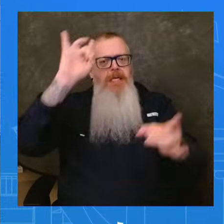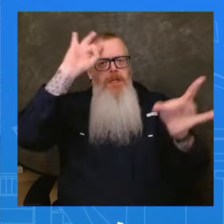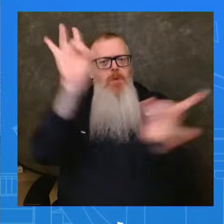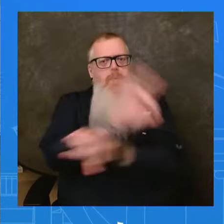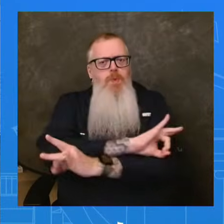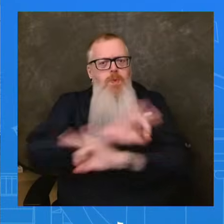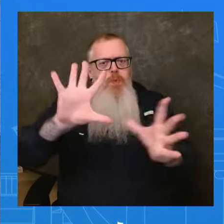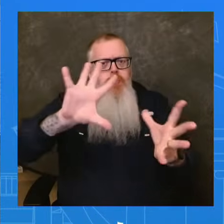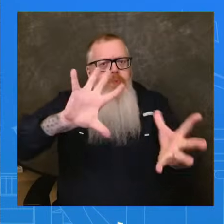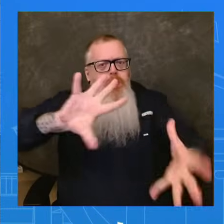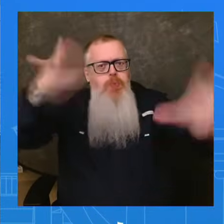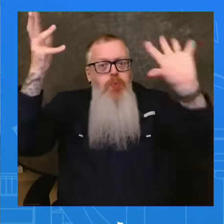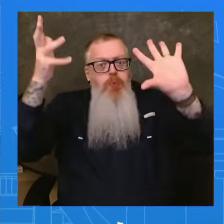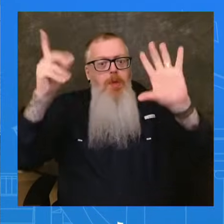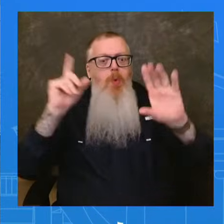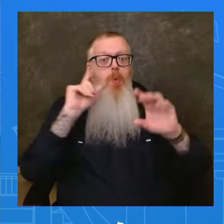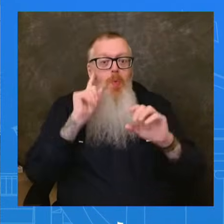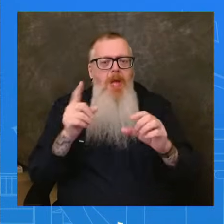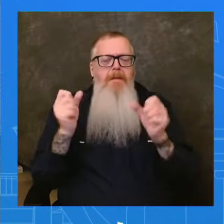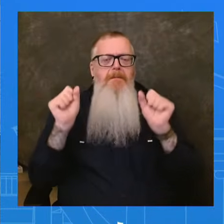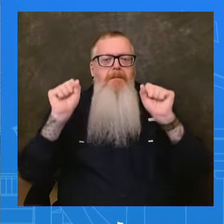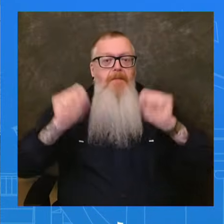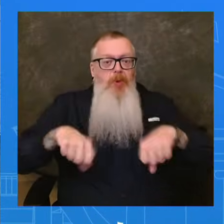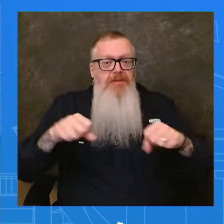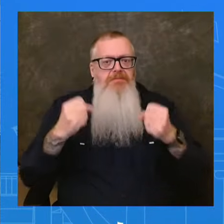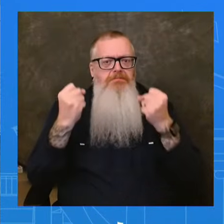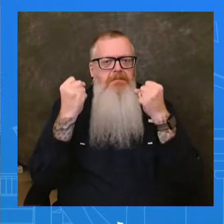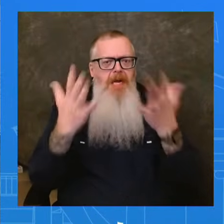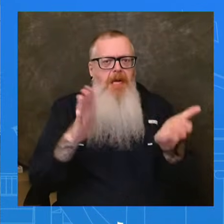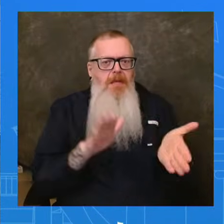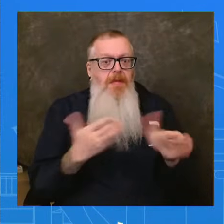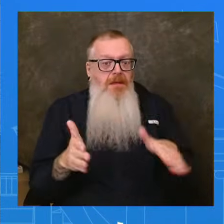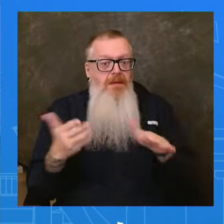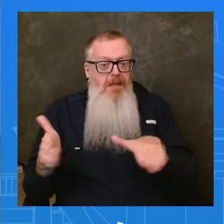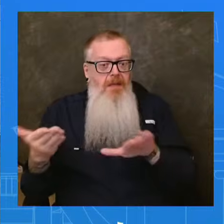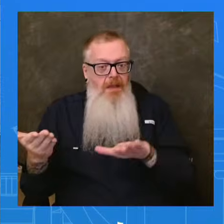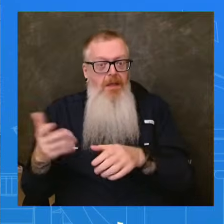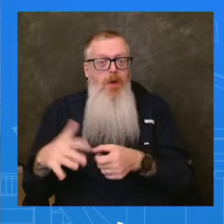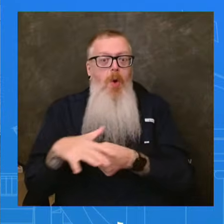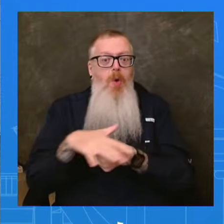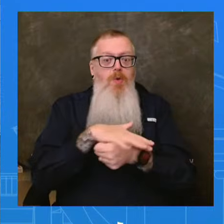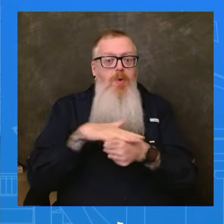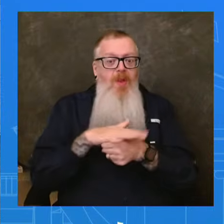Please listen to your local officials, as they will be giving you the best information